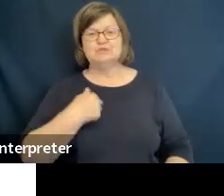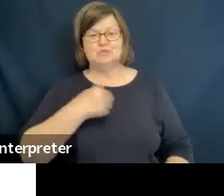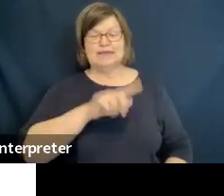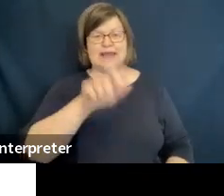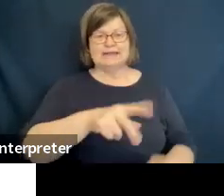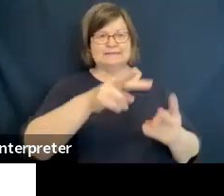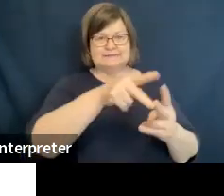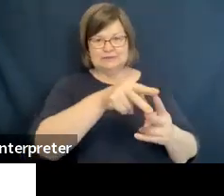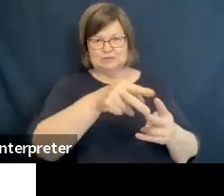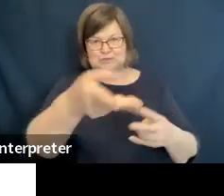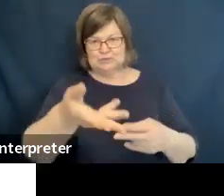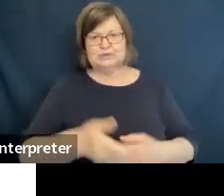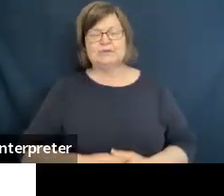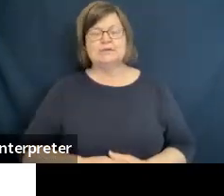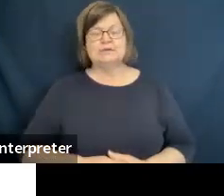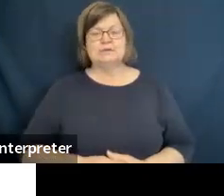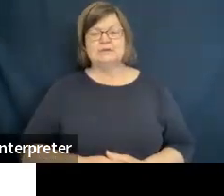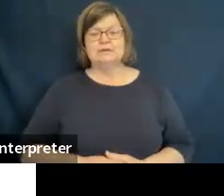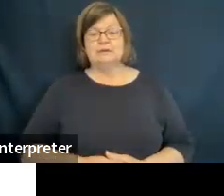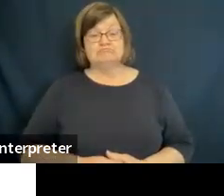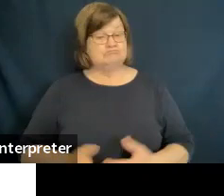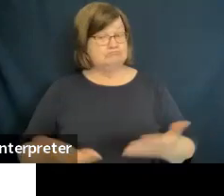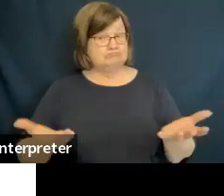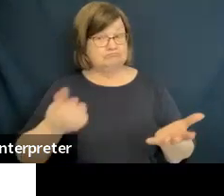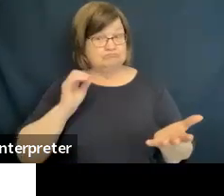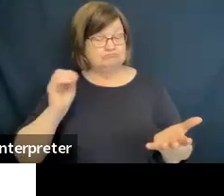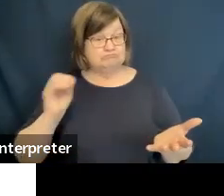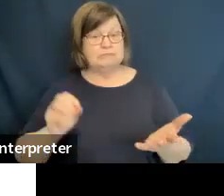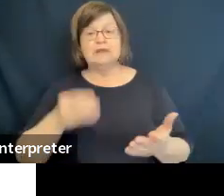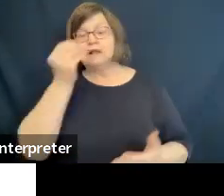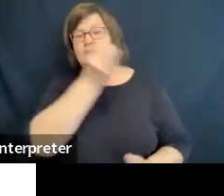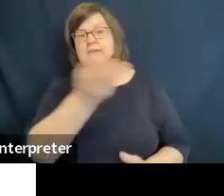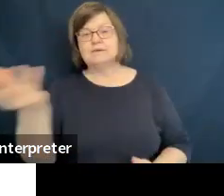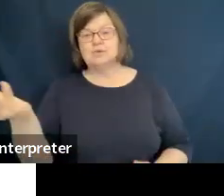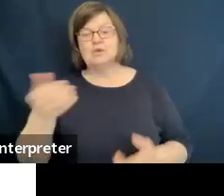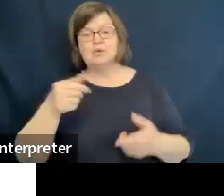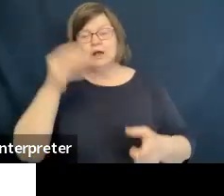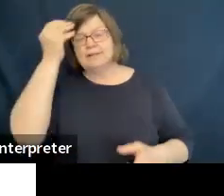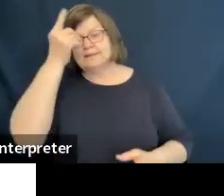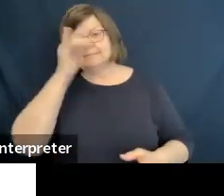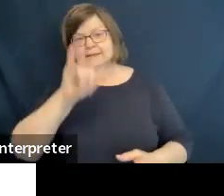Rhoads. If not, just letting you know, while you're thinking about that, letting you know